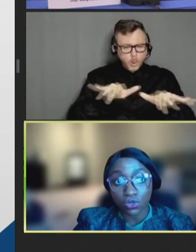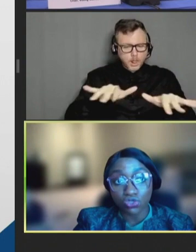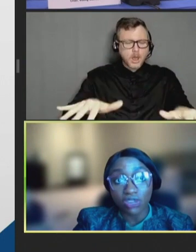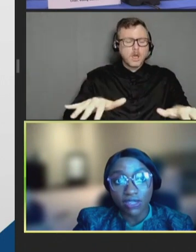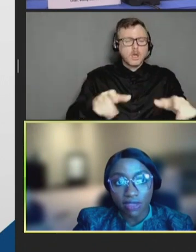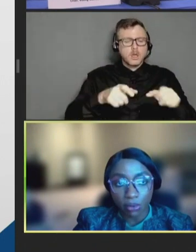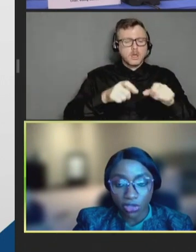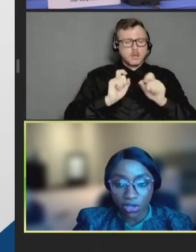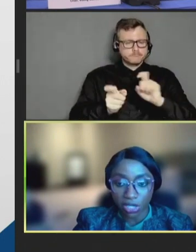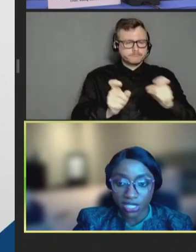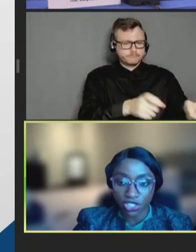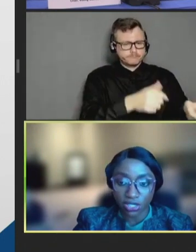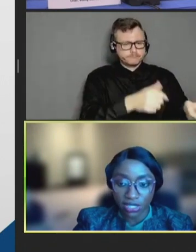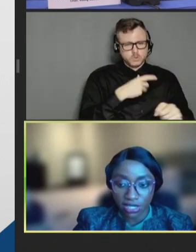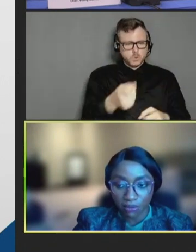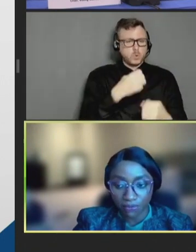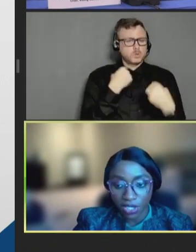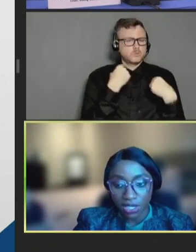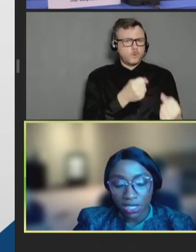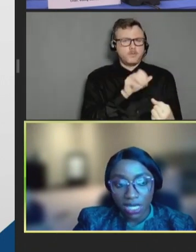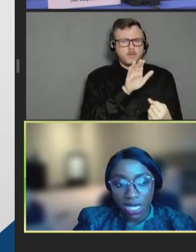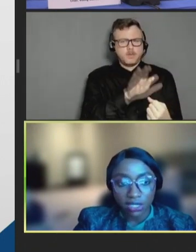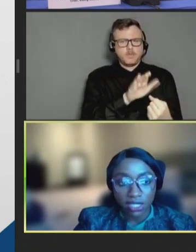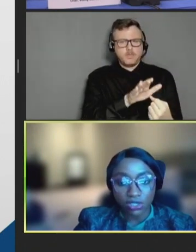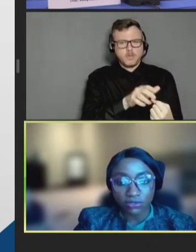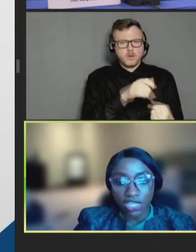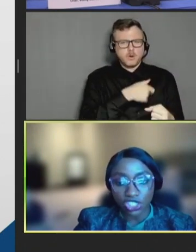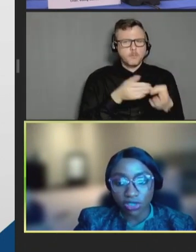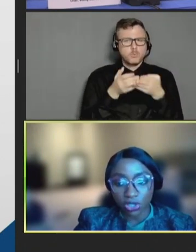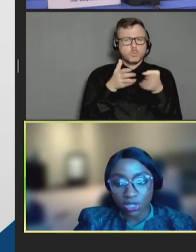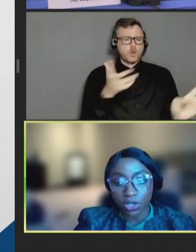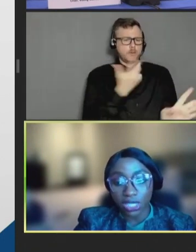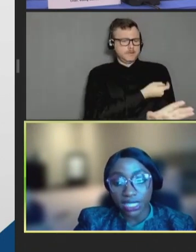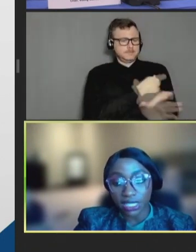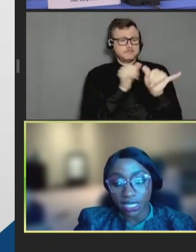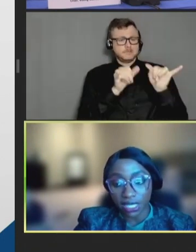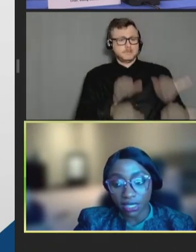strengthen their broader immunization system. And in the case of Nigeria, which is spotlighted here,